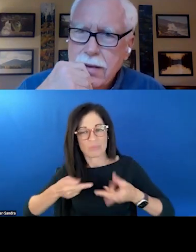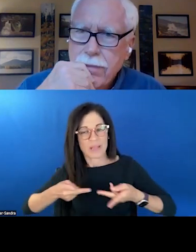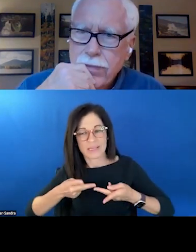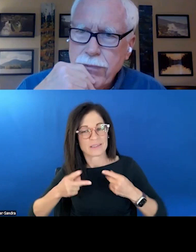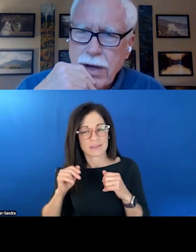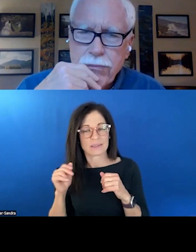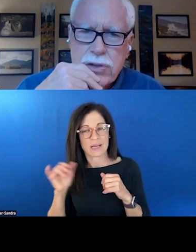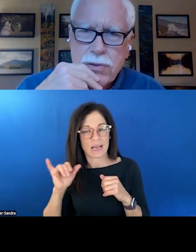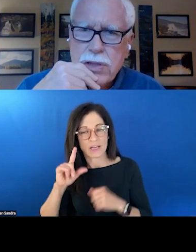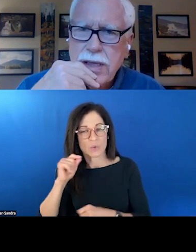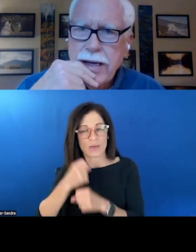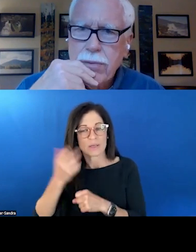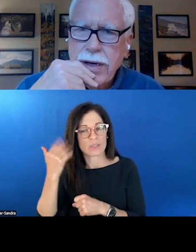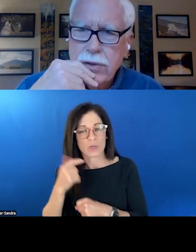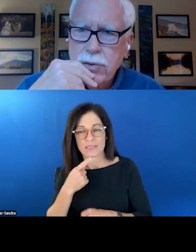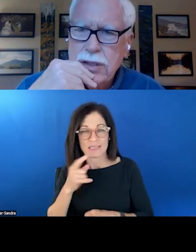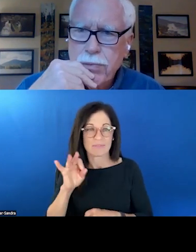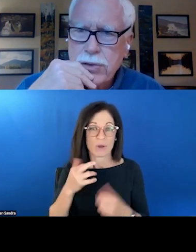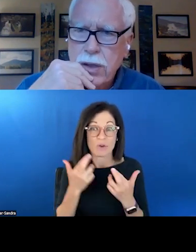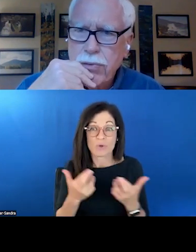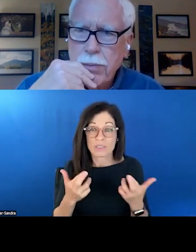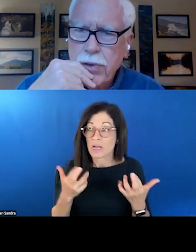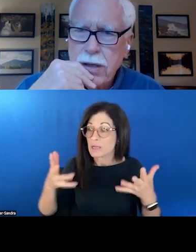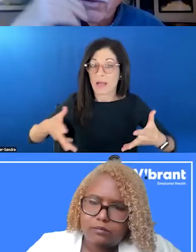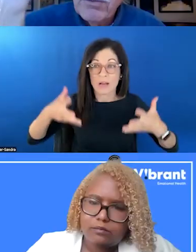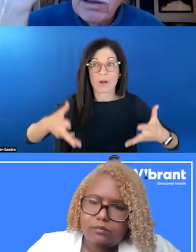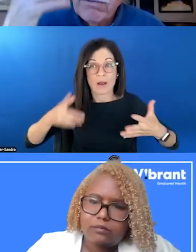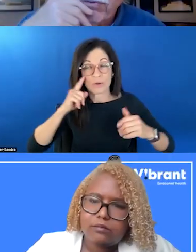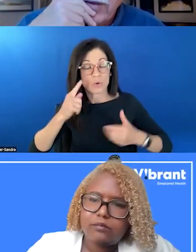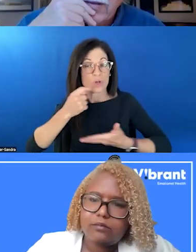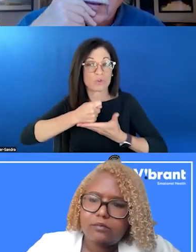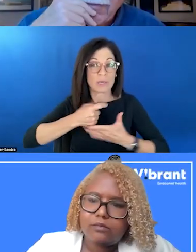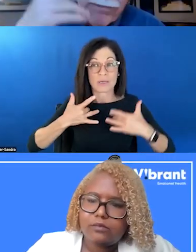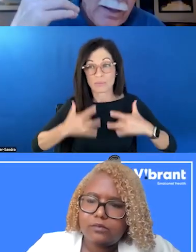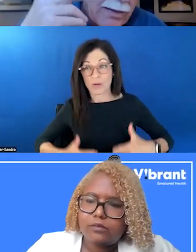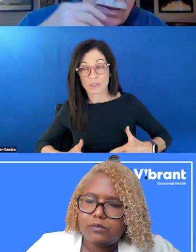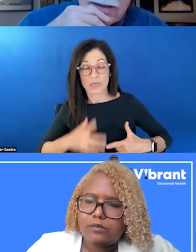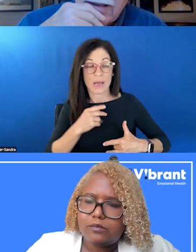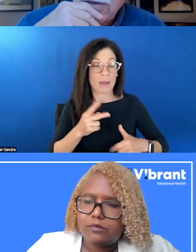IT SAID IF YOU HAVE RESOURCES LYING AROUND TO TREAT DEPRESSION IN PRIMARY CARE, YOU HAVE TO LOOK FOR IT.